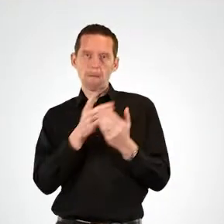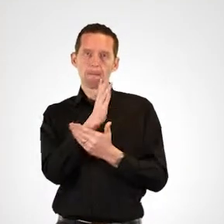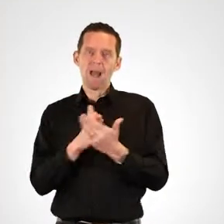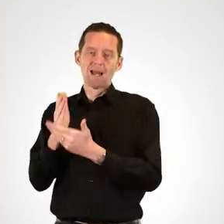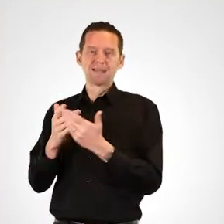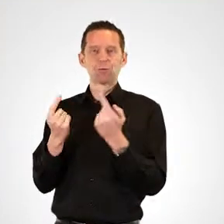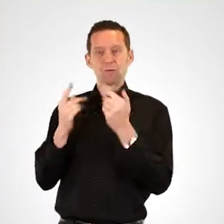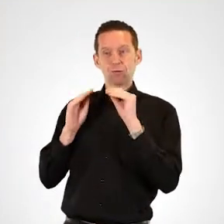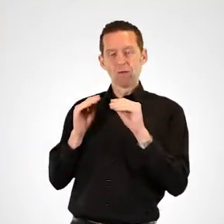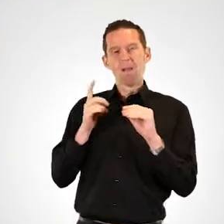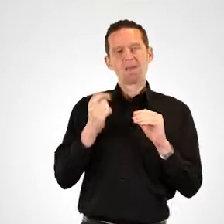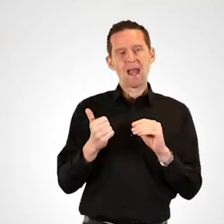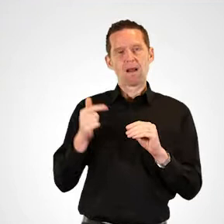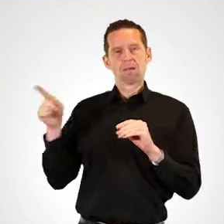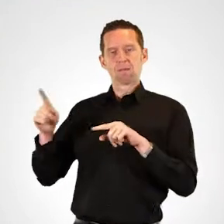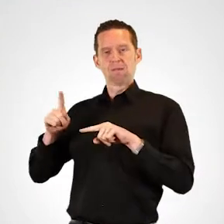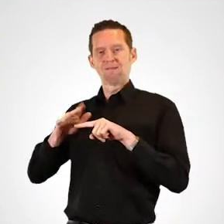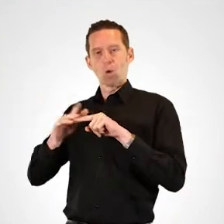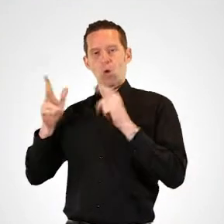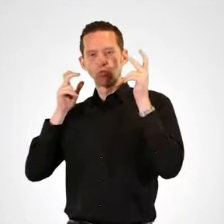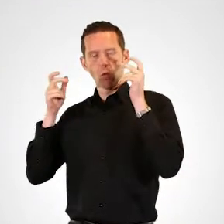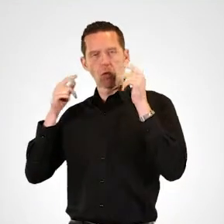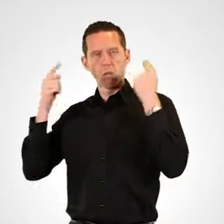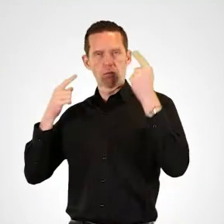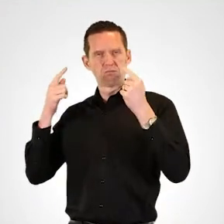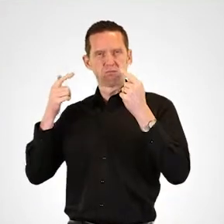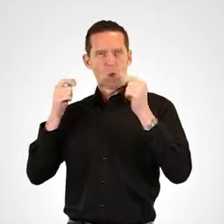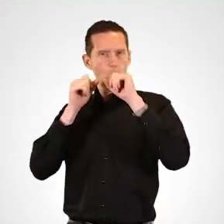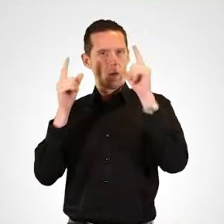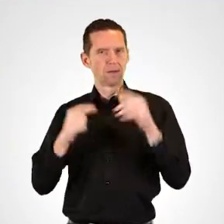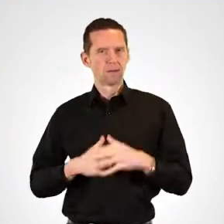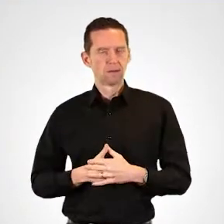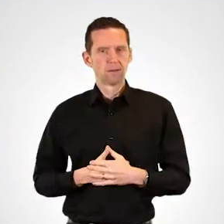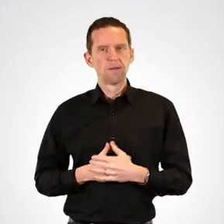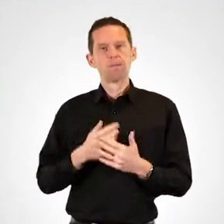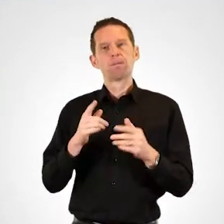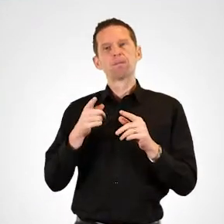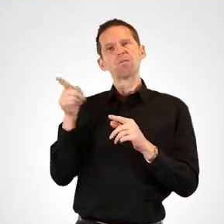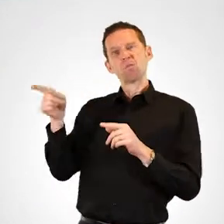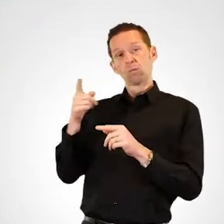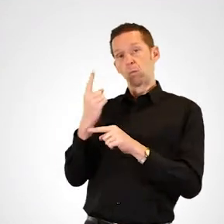is a little bit easier to teach than phonological awareness. And you brought up the point of deaf readers.